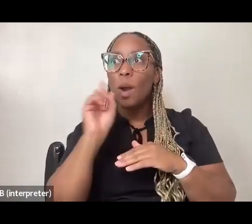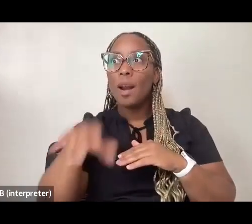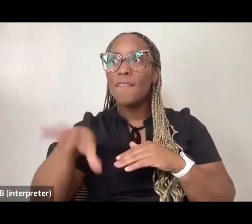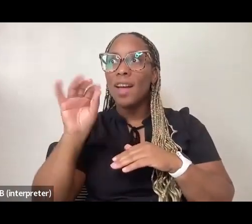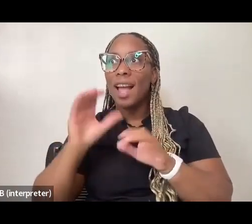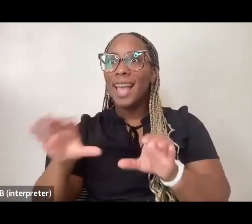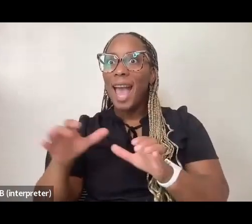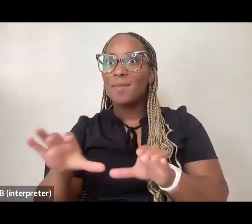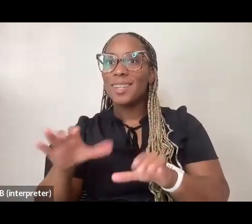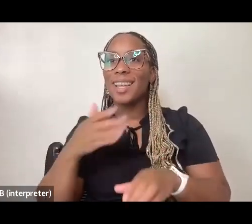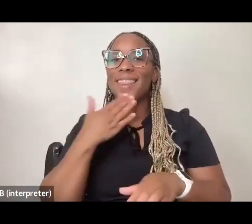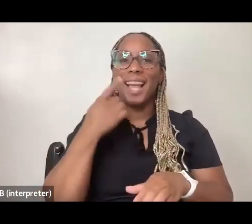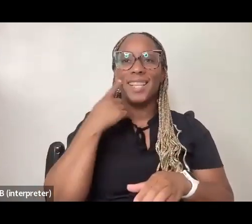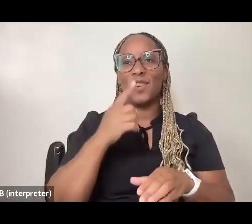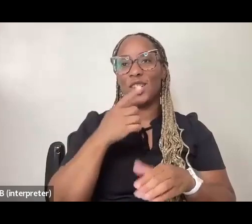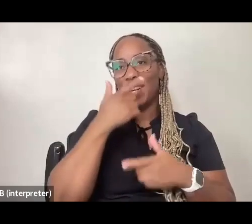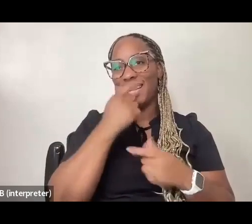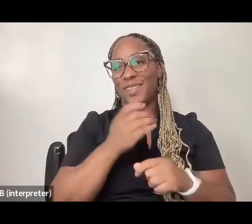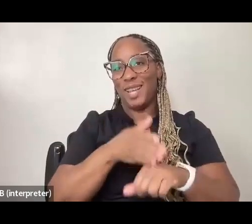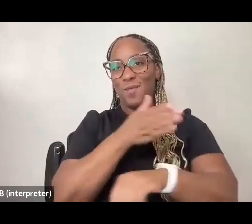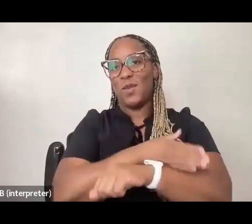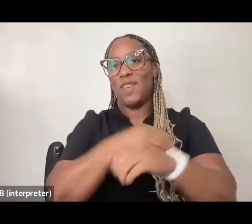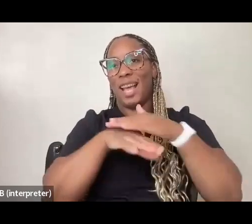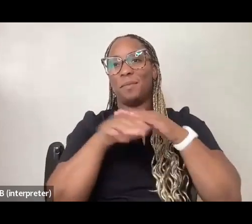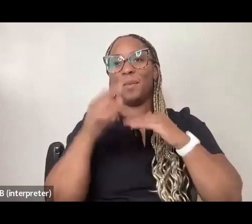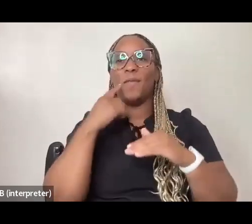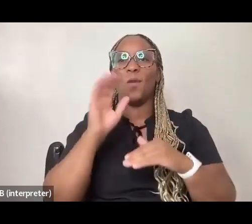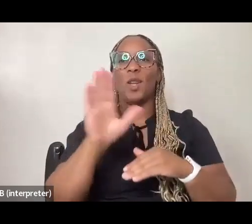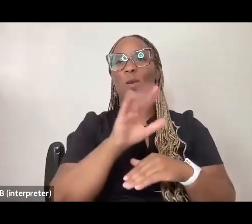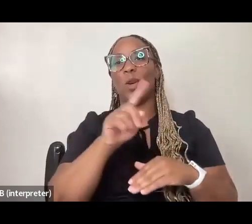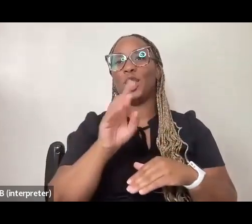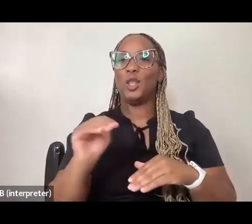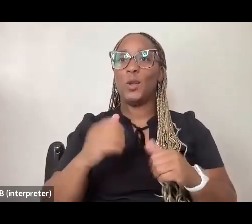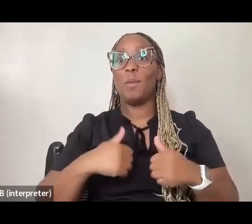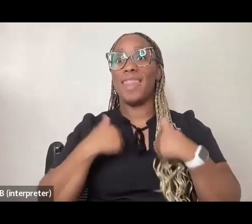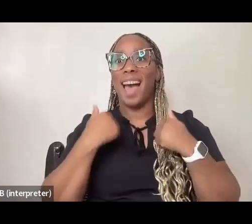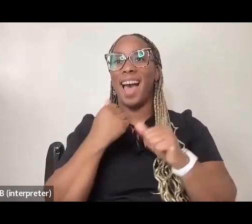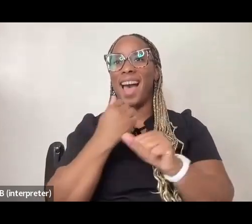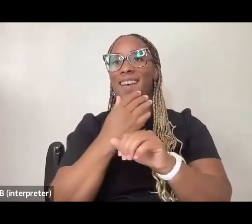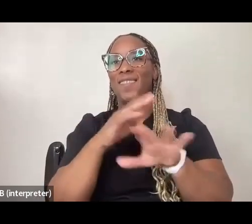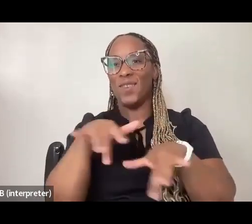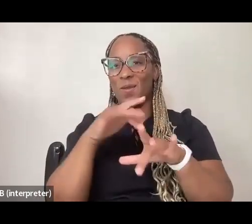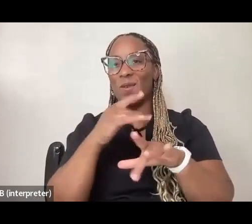Thank you for your interest in improving the accessibility of your zoom live and recorded meetings. Please reach out your campus excess -- campus accessibility